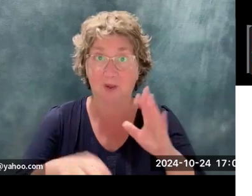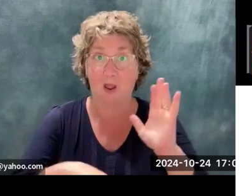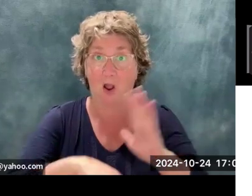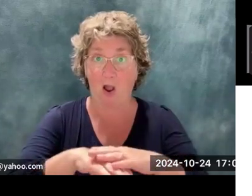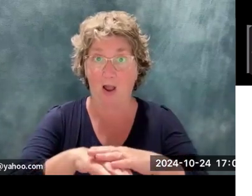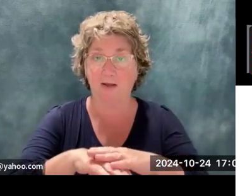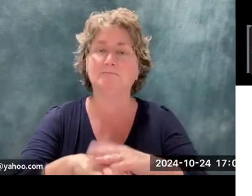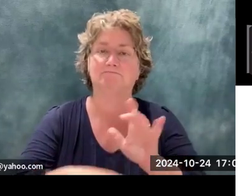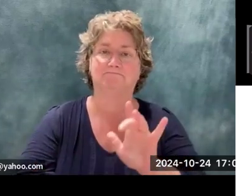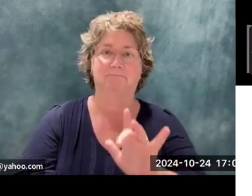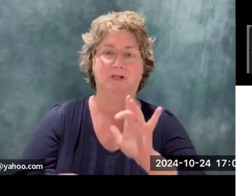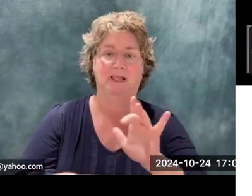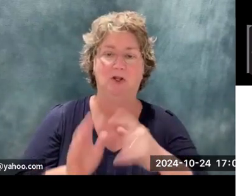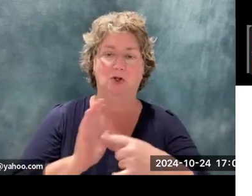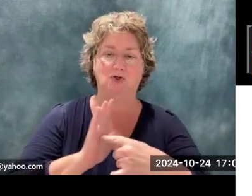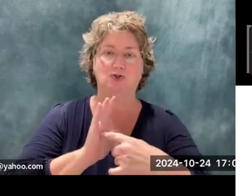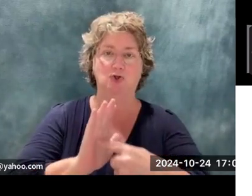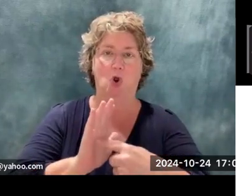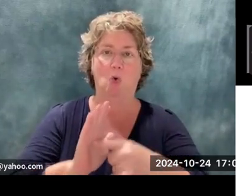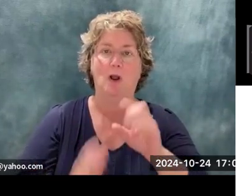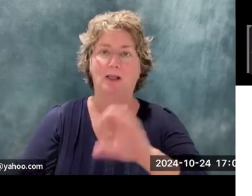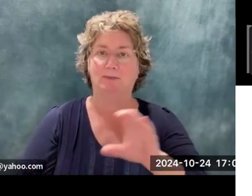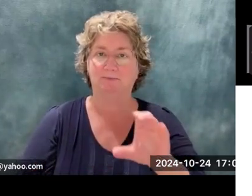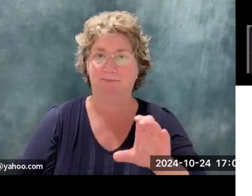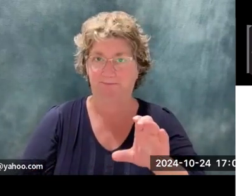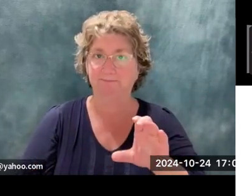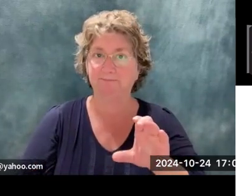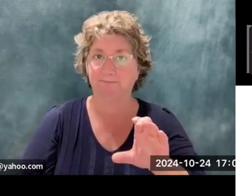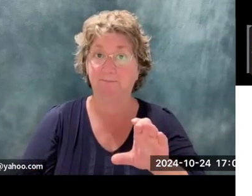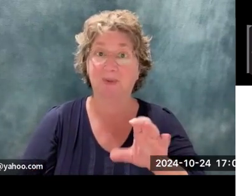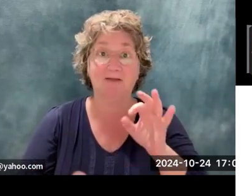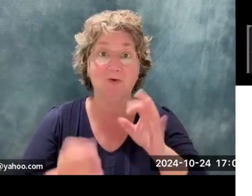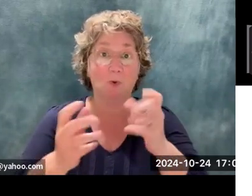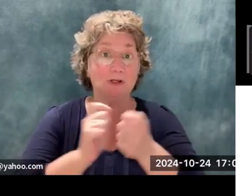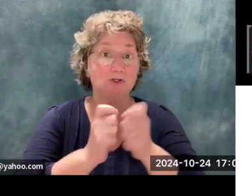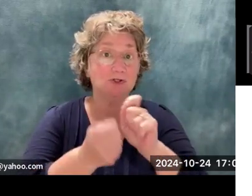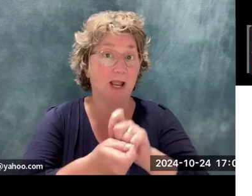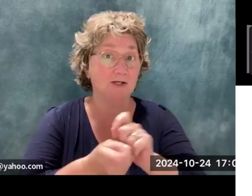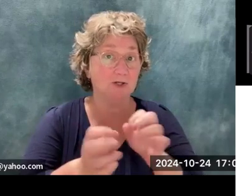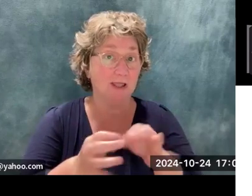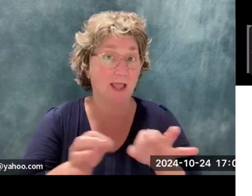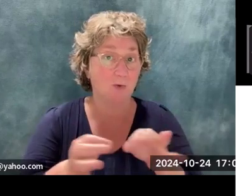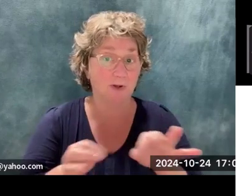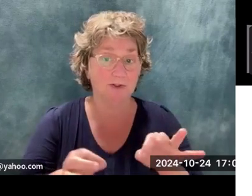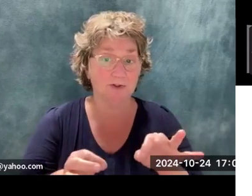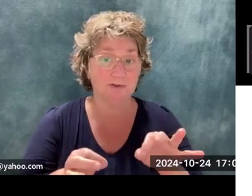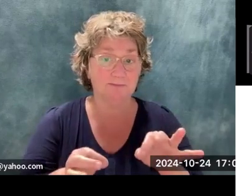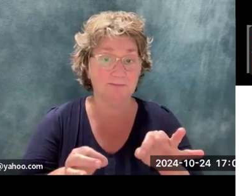If you would like to change the language of the caption, select the small arrow in the upper right corner of the button.